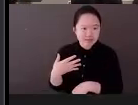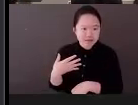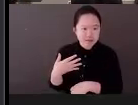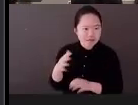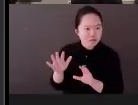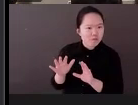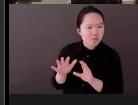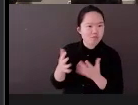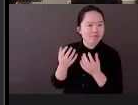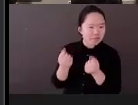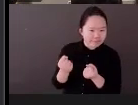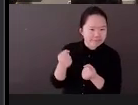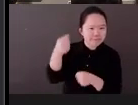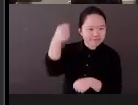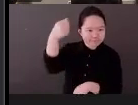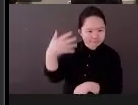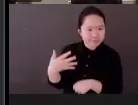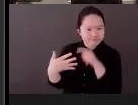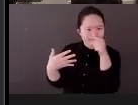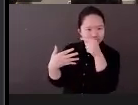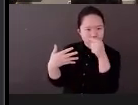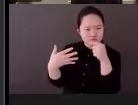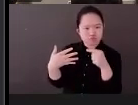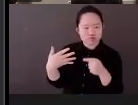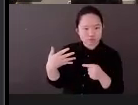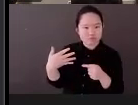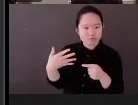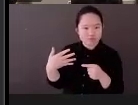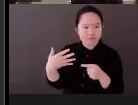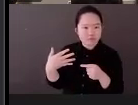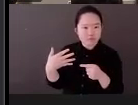The categories, like recording flows,